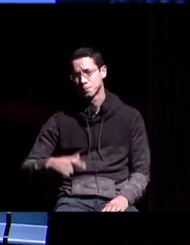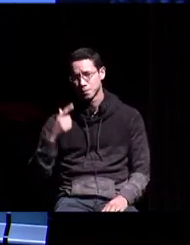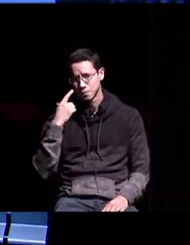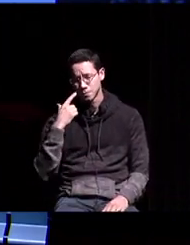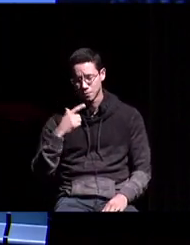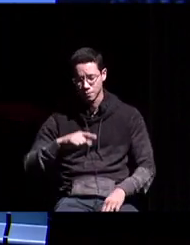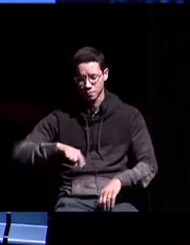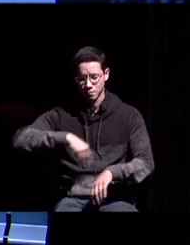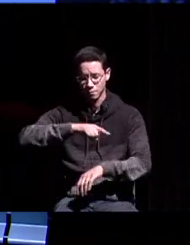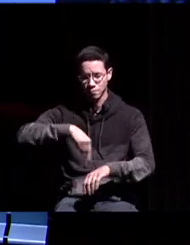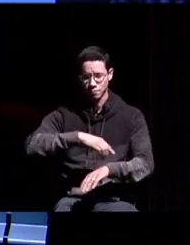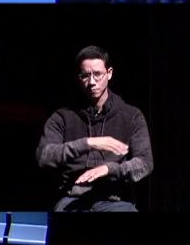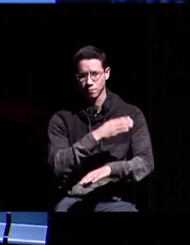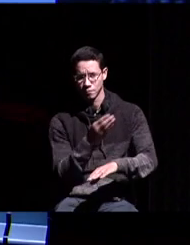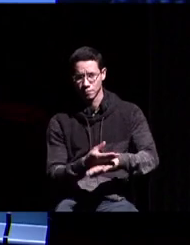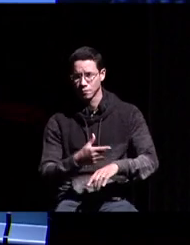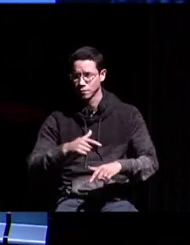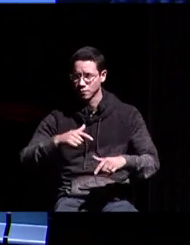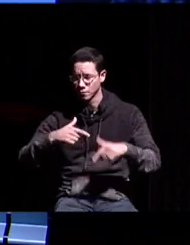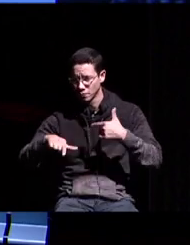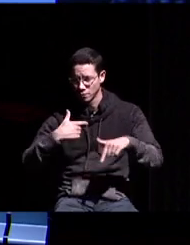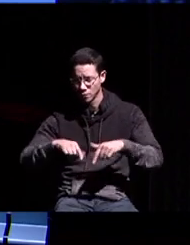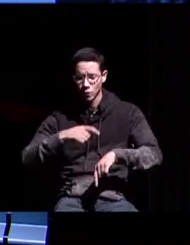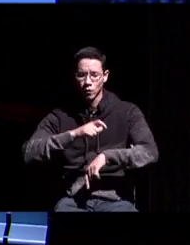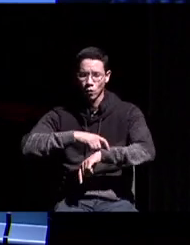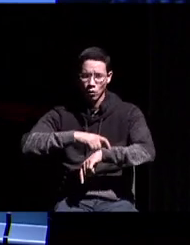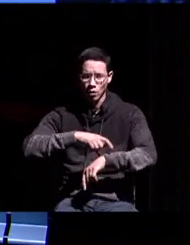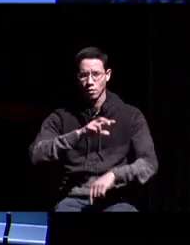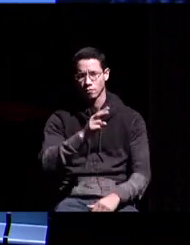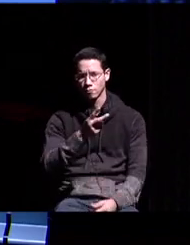also an item in the labor reform,